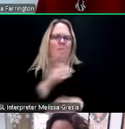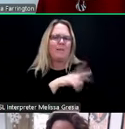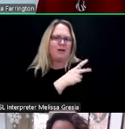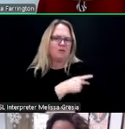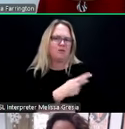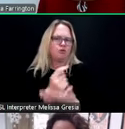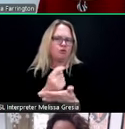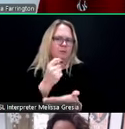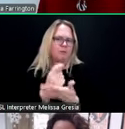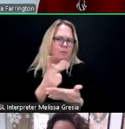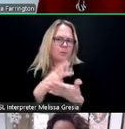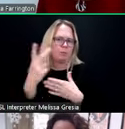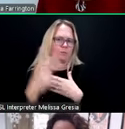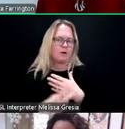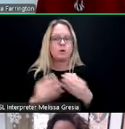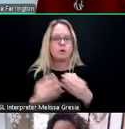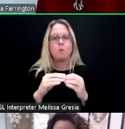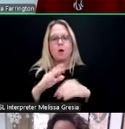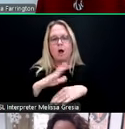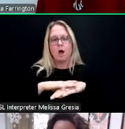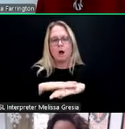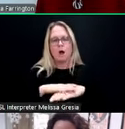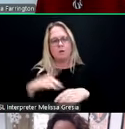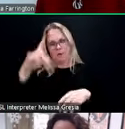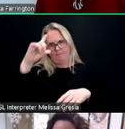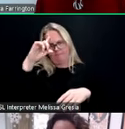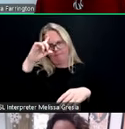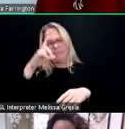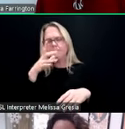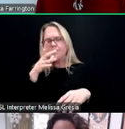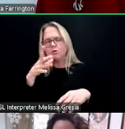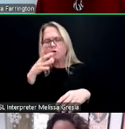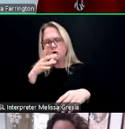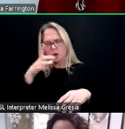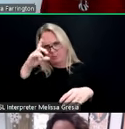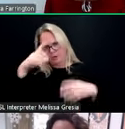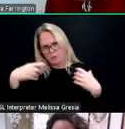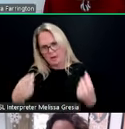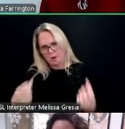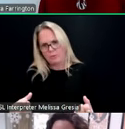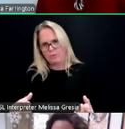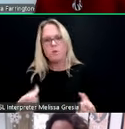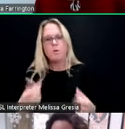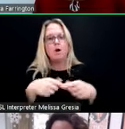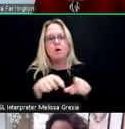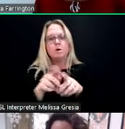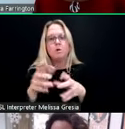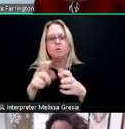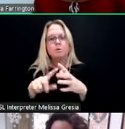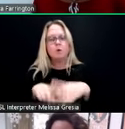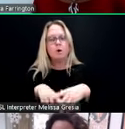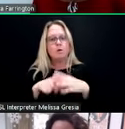also on maternal mental health as examples. We also want to launch our um work in the